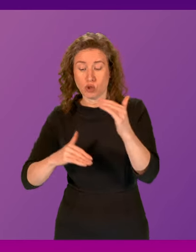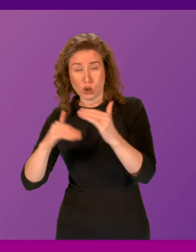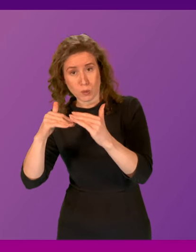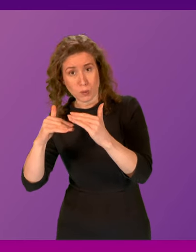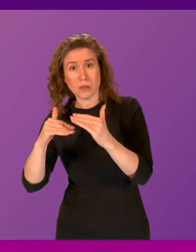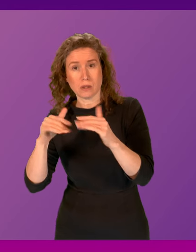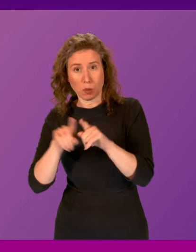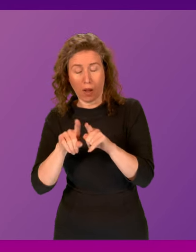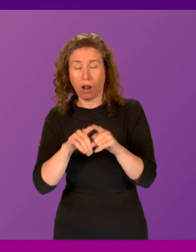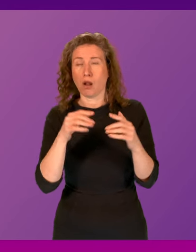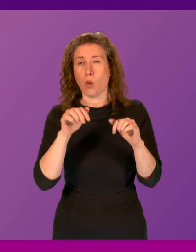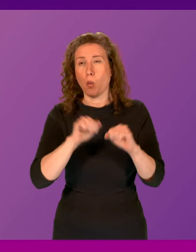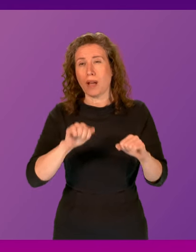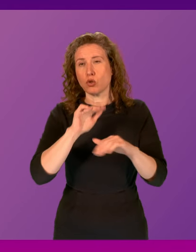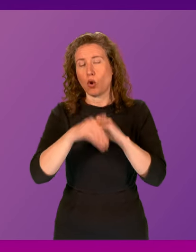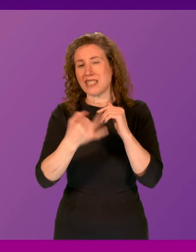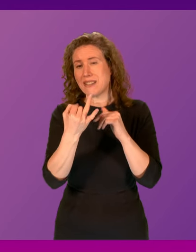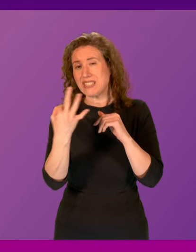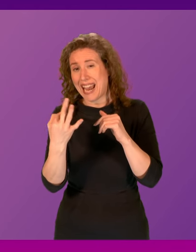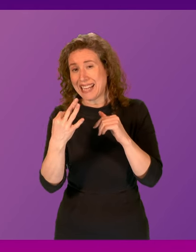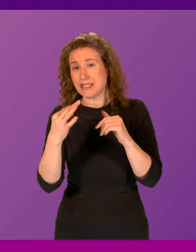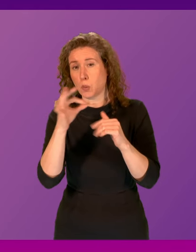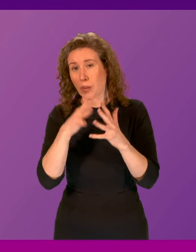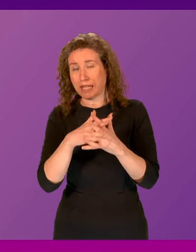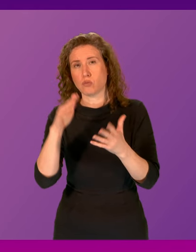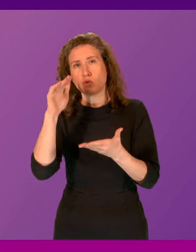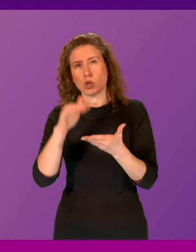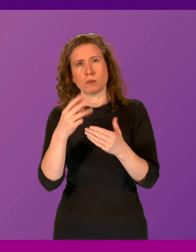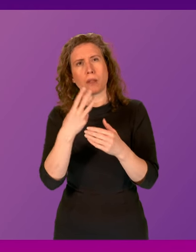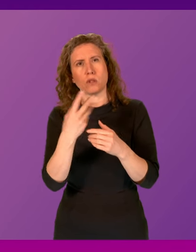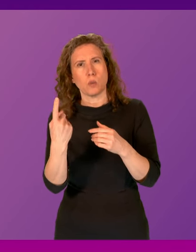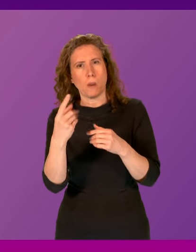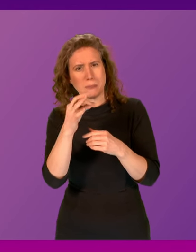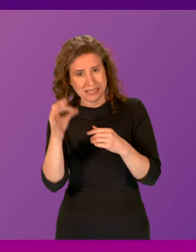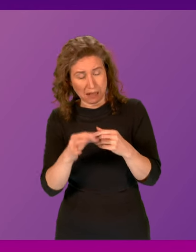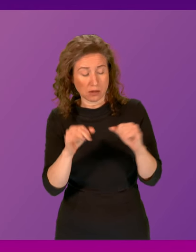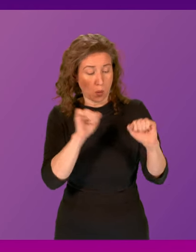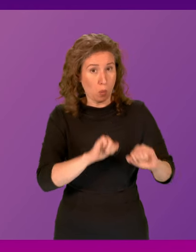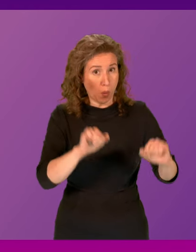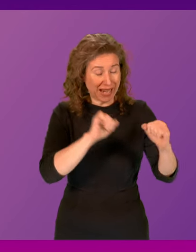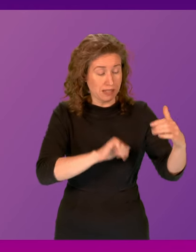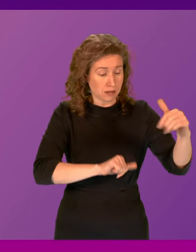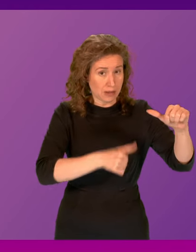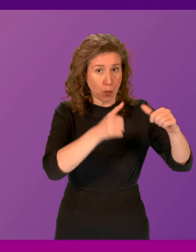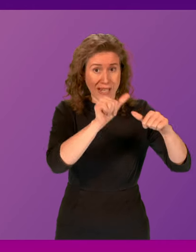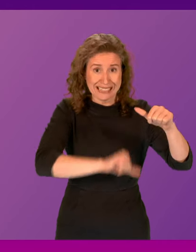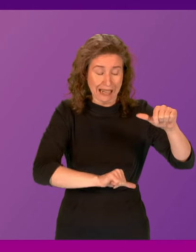more than 78 weeks reduced by 31 per cent, while those of more than two years were completely